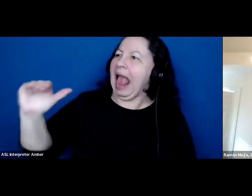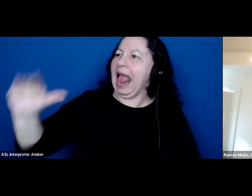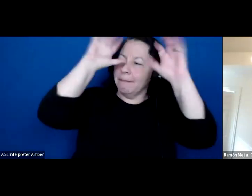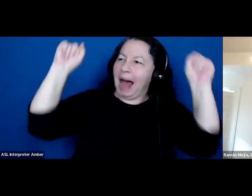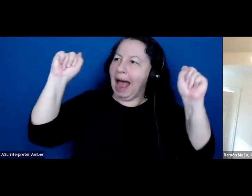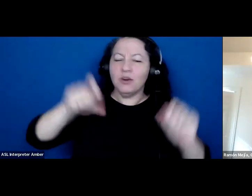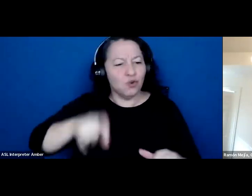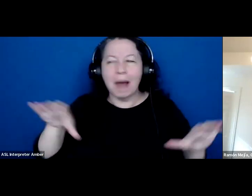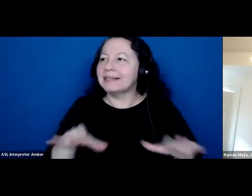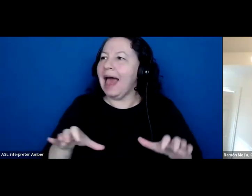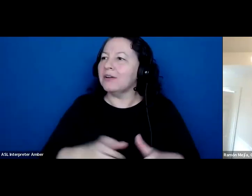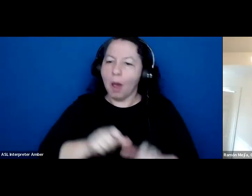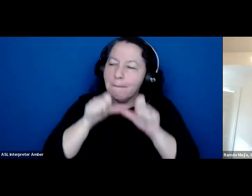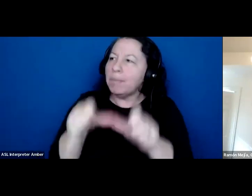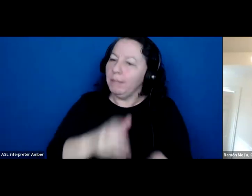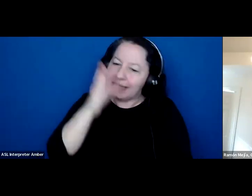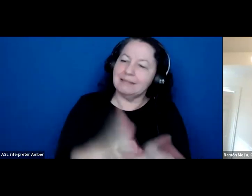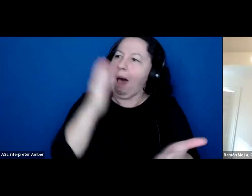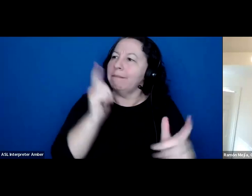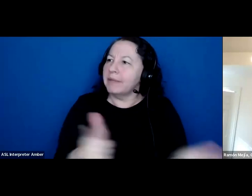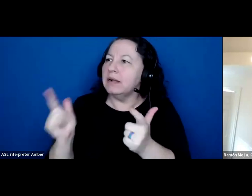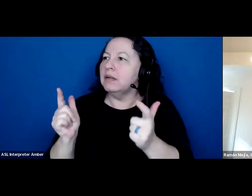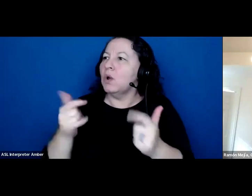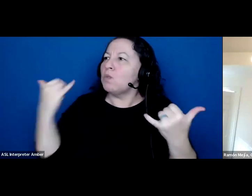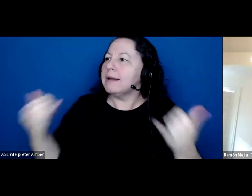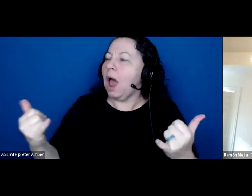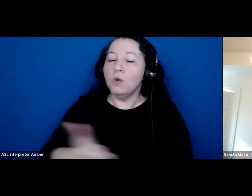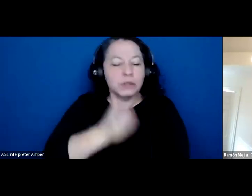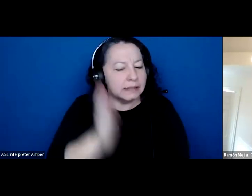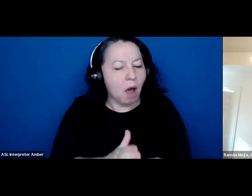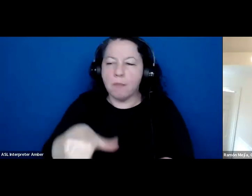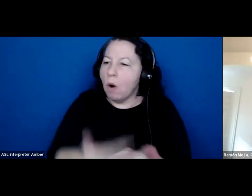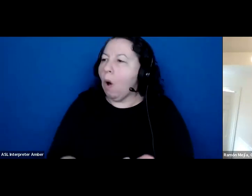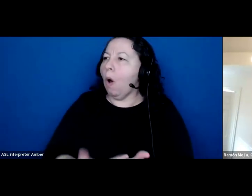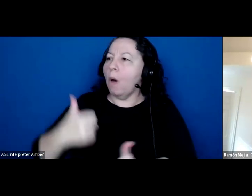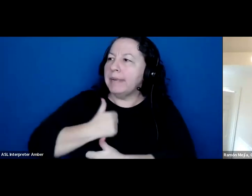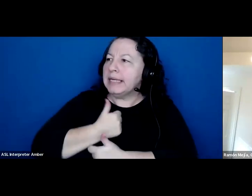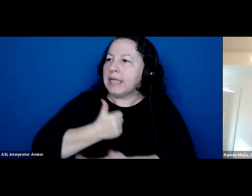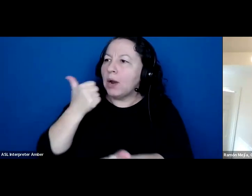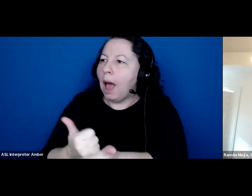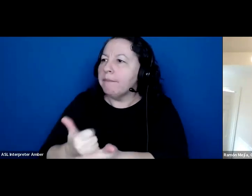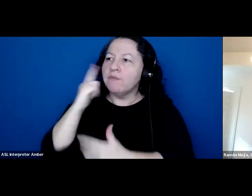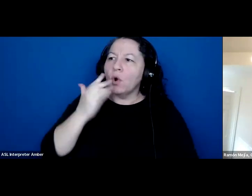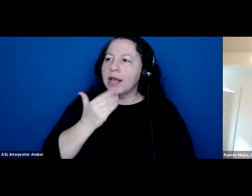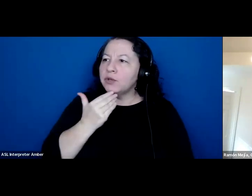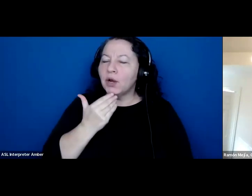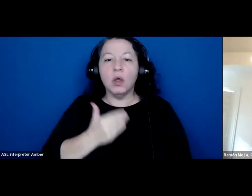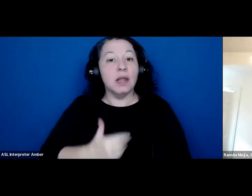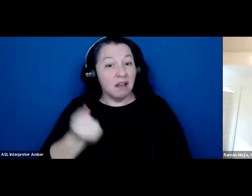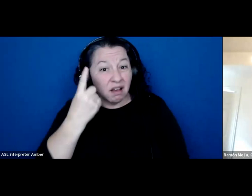now to end all military aid to Israel. Aid, you know, to Israel equals the occupation